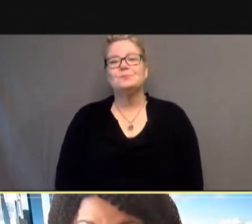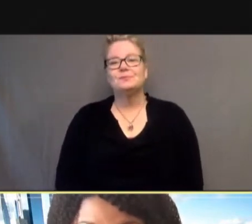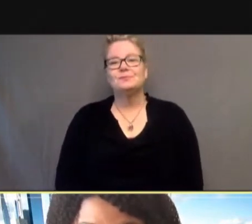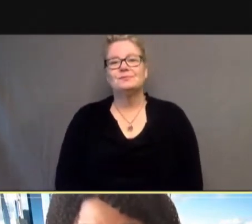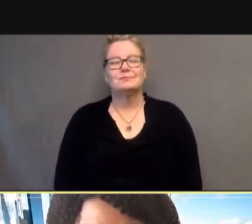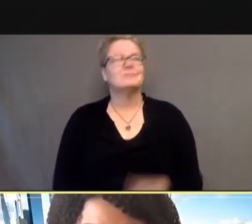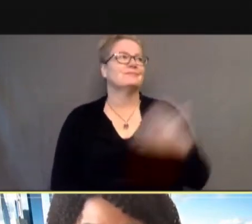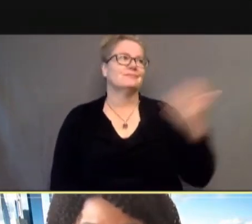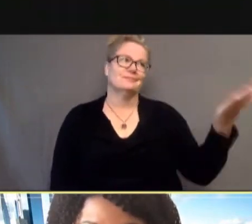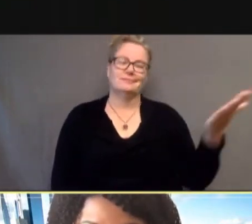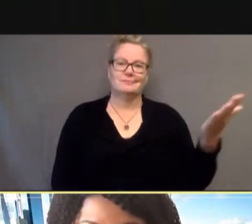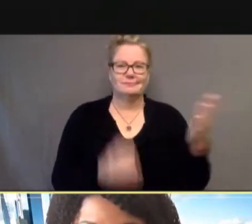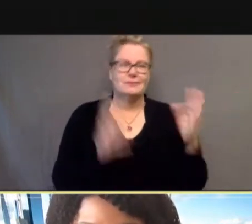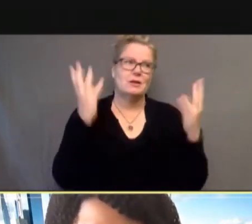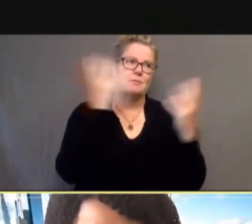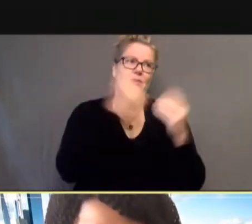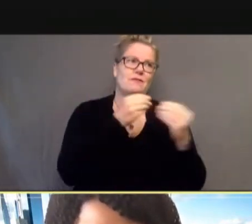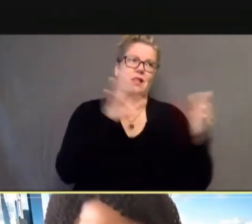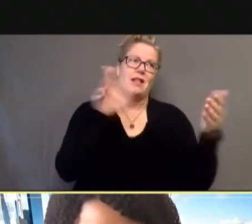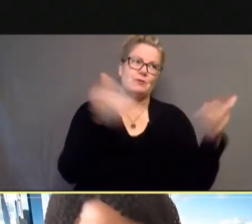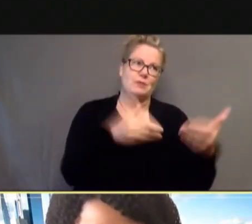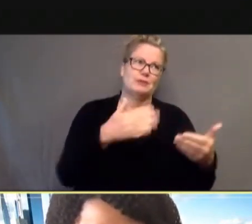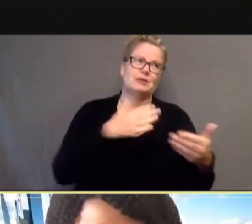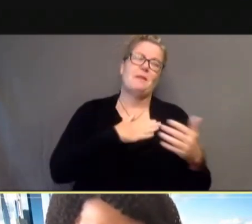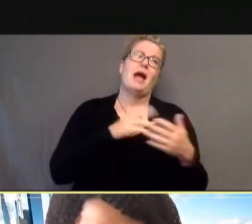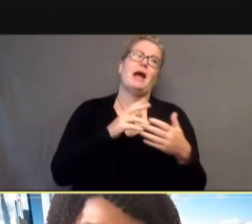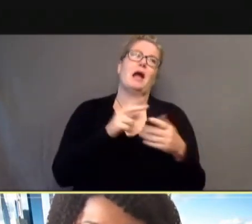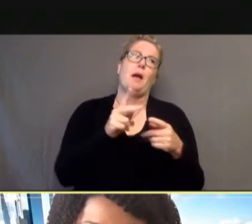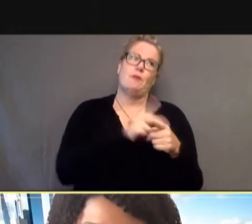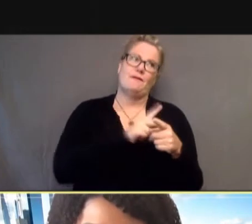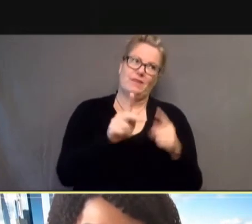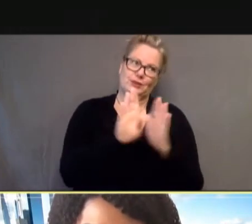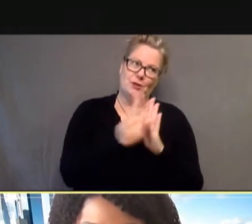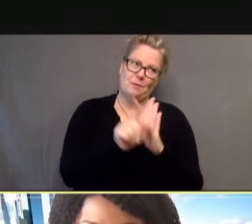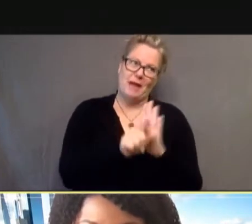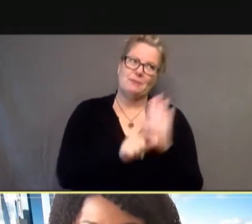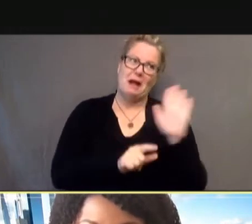introduction about my professional background, but I'd like to share a little bit about my